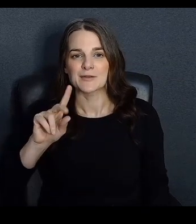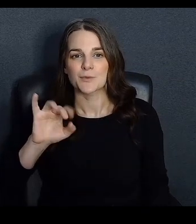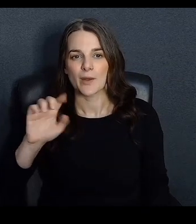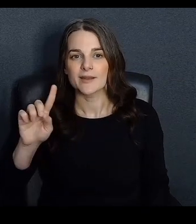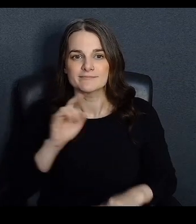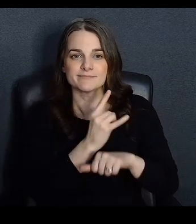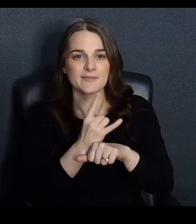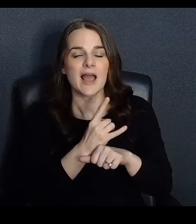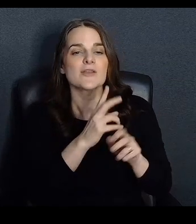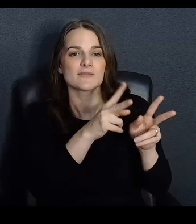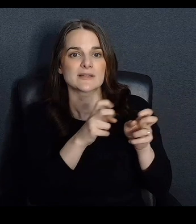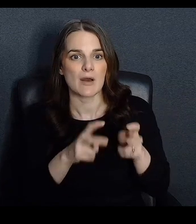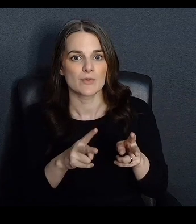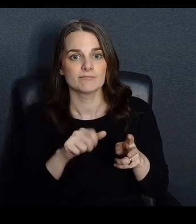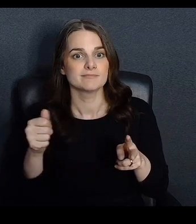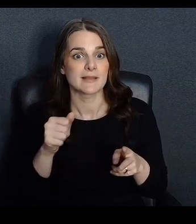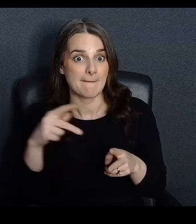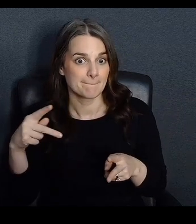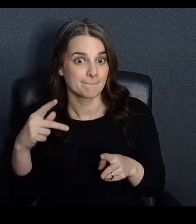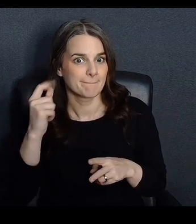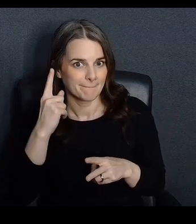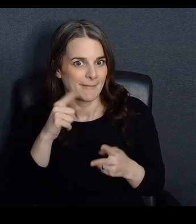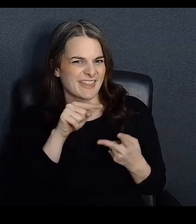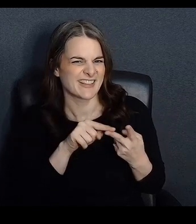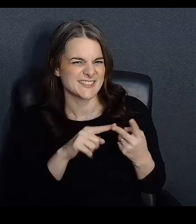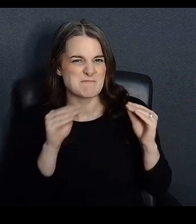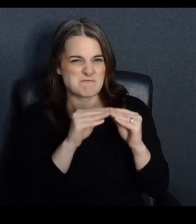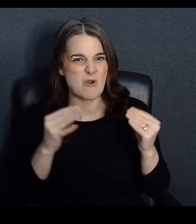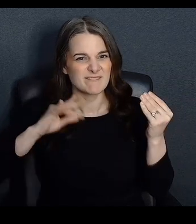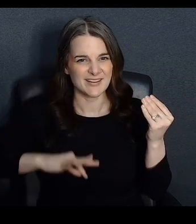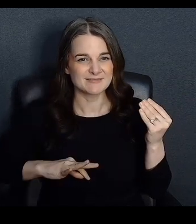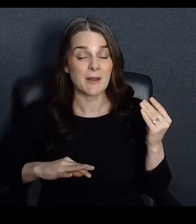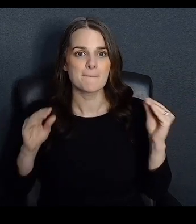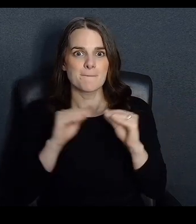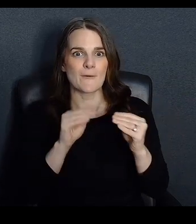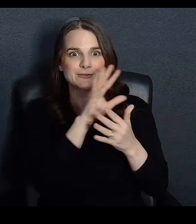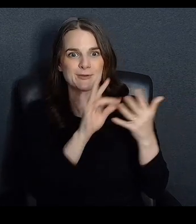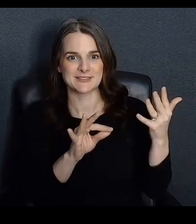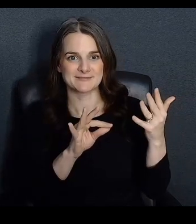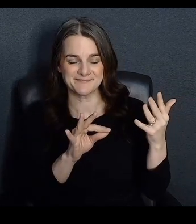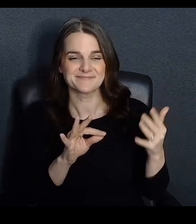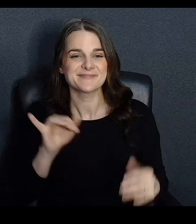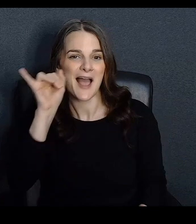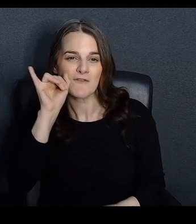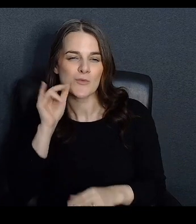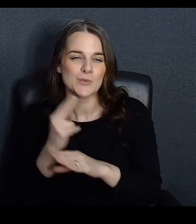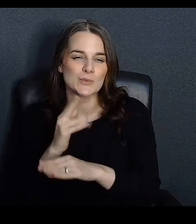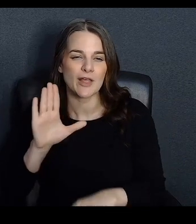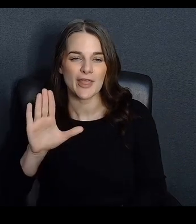This is one arena in which an Android is potentially an advantage, because you have more choices. The iPhone, you have to use their shortcuts app.